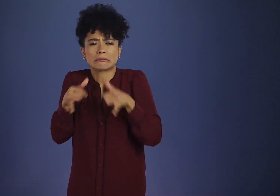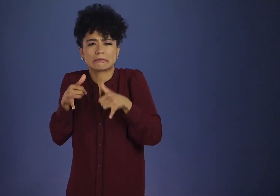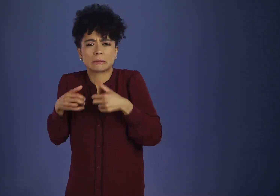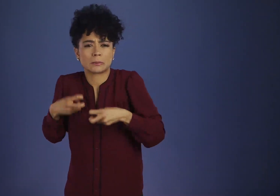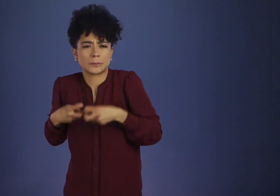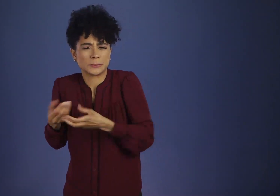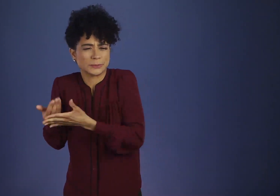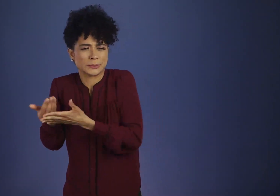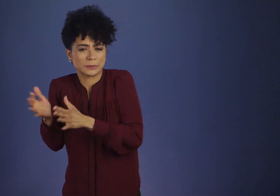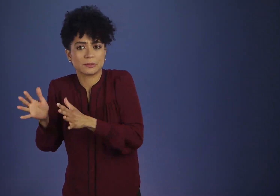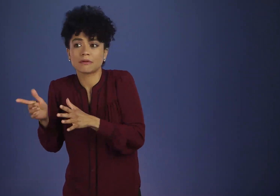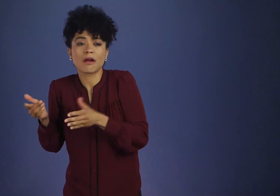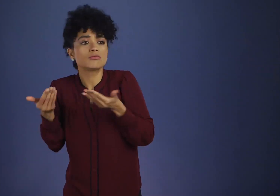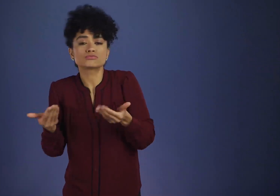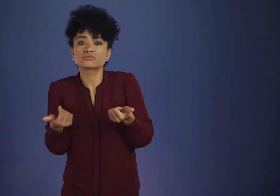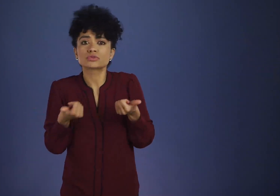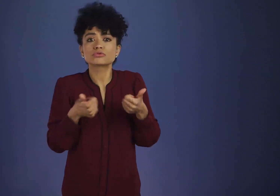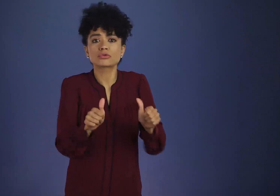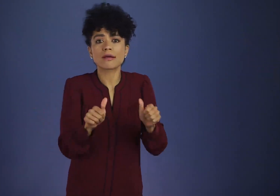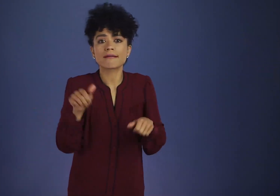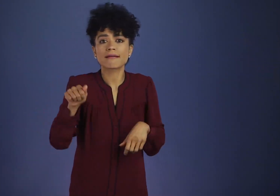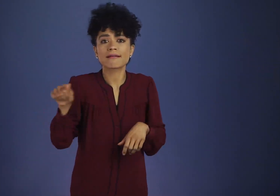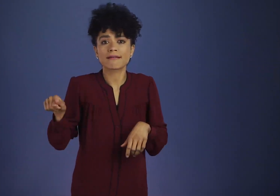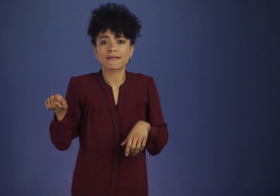Many less desperate alcoholics tried A.A.,